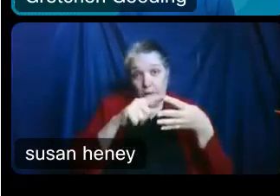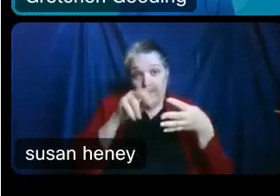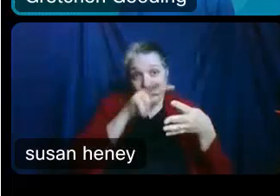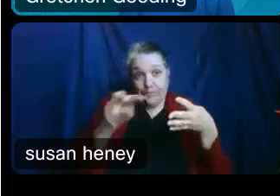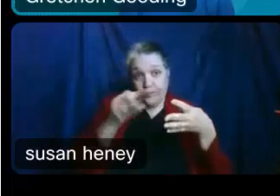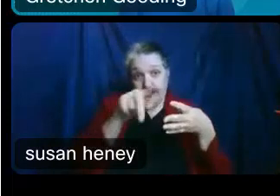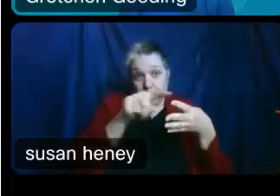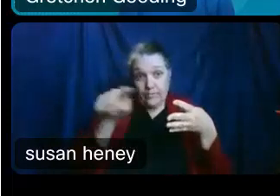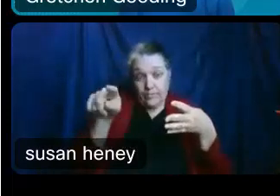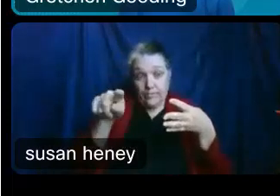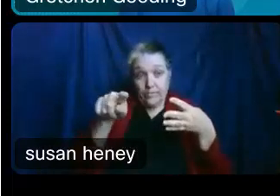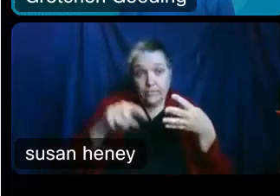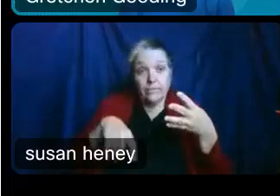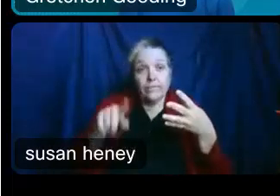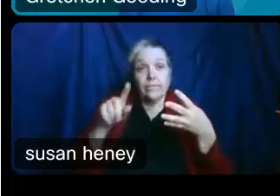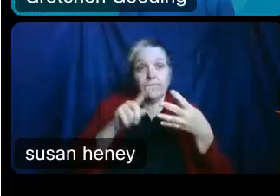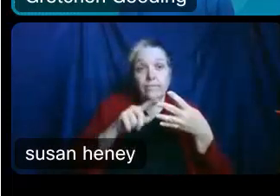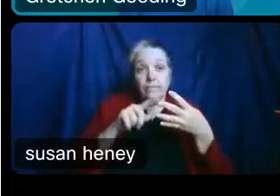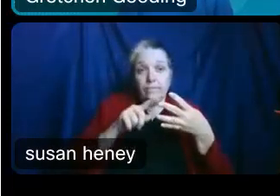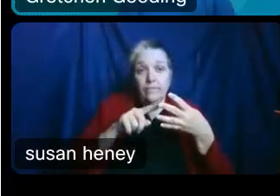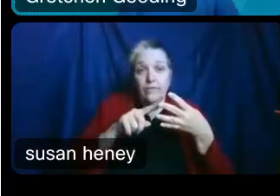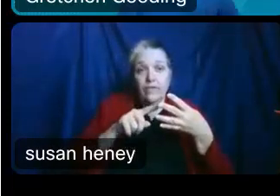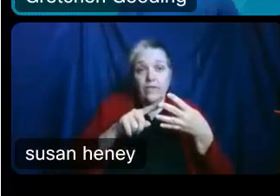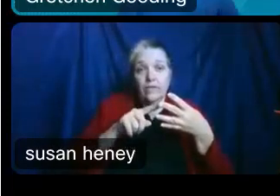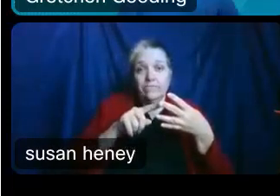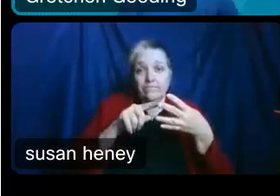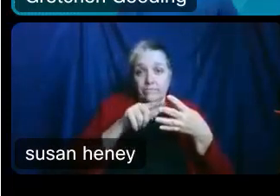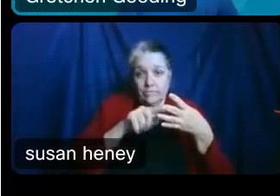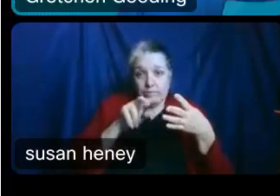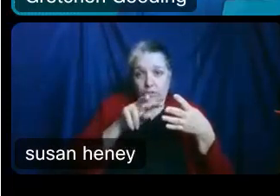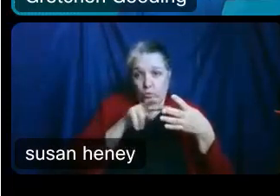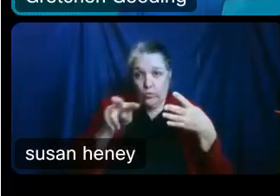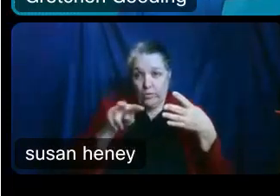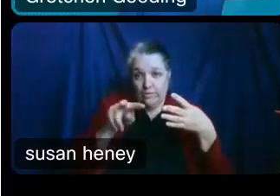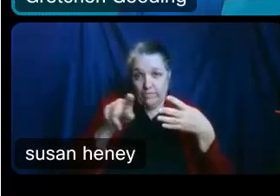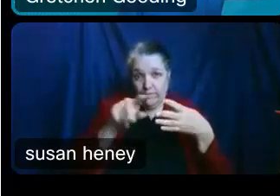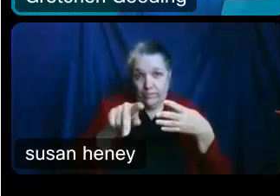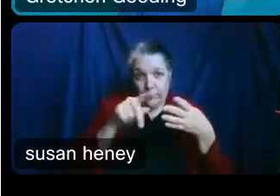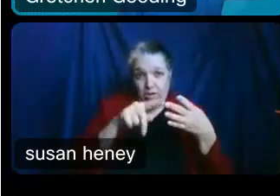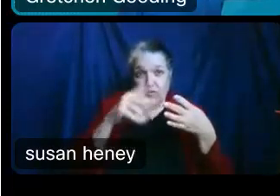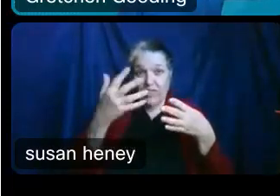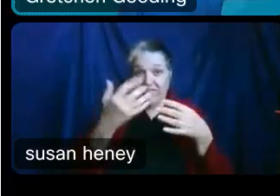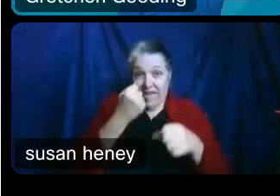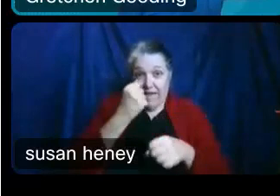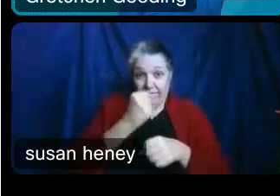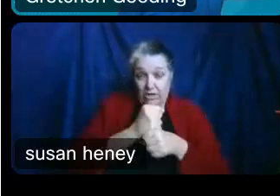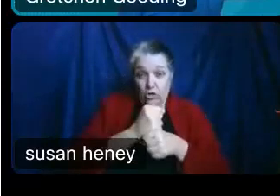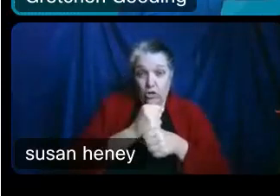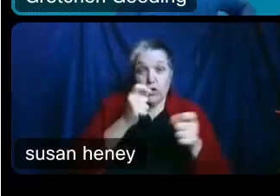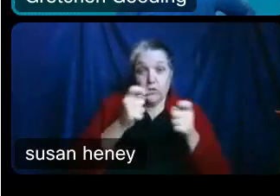are used. For the 5-year products the controls for the ACS 5-year products are the average